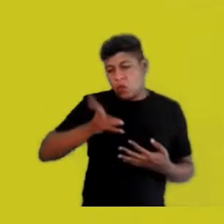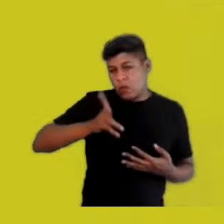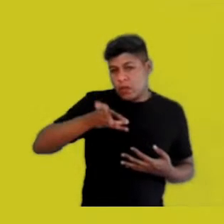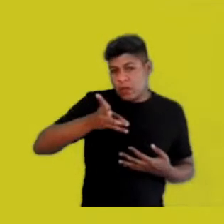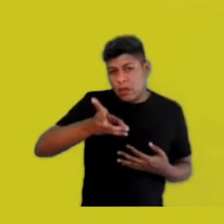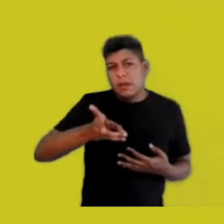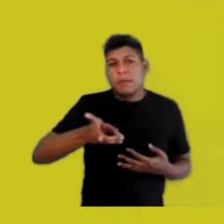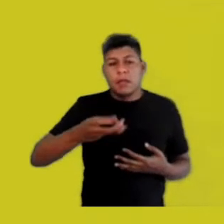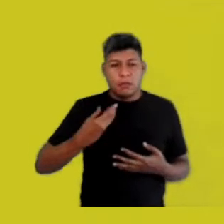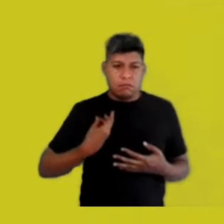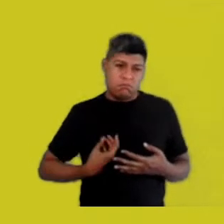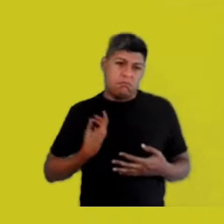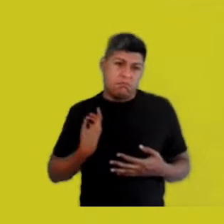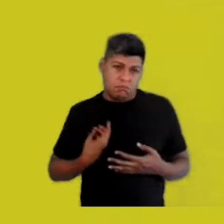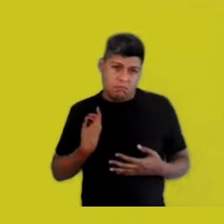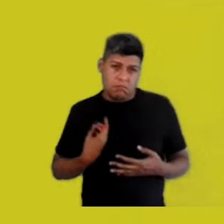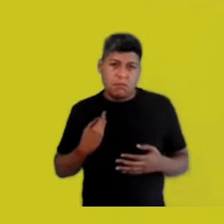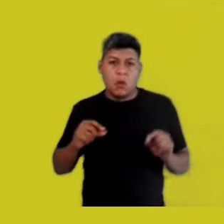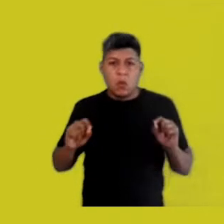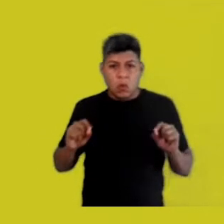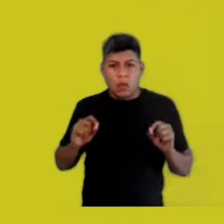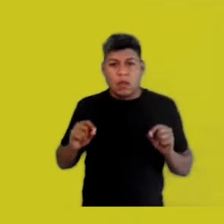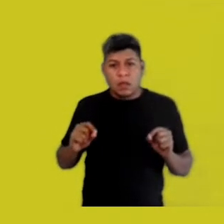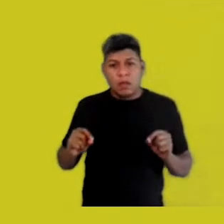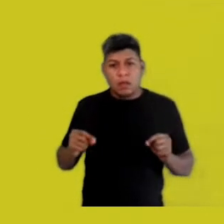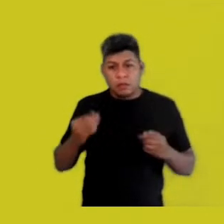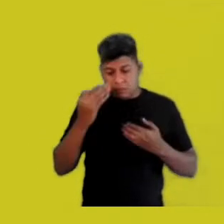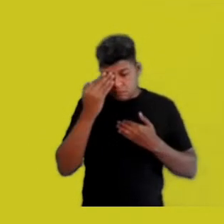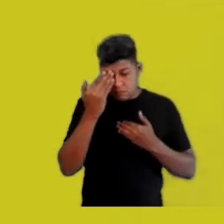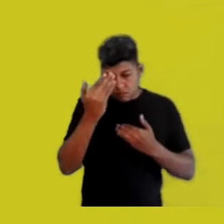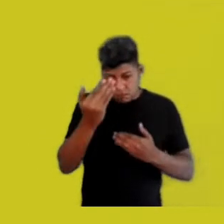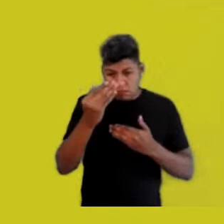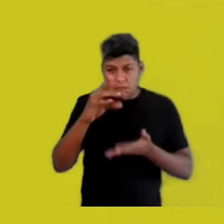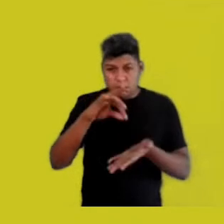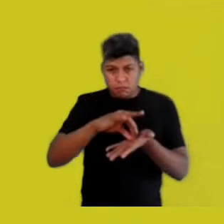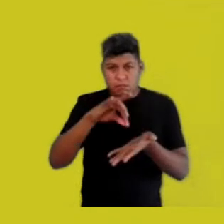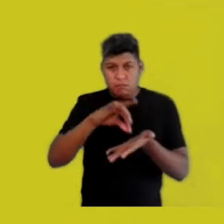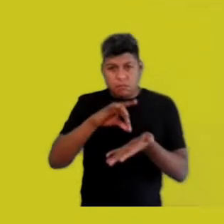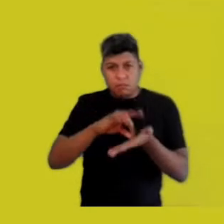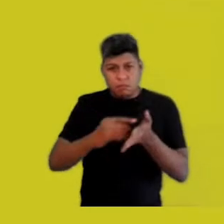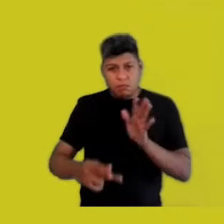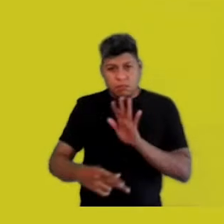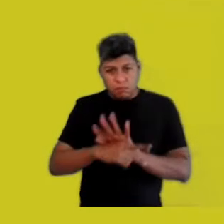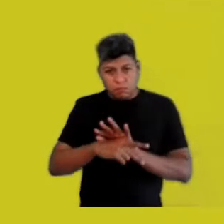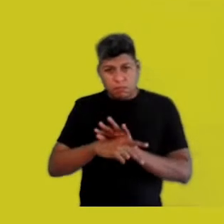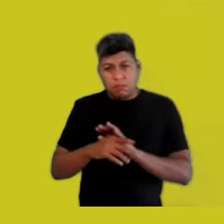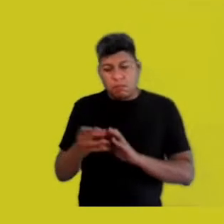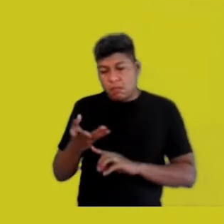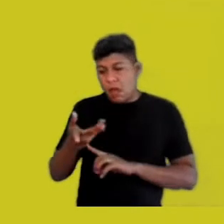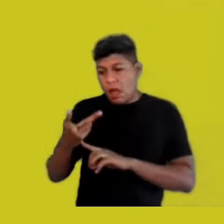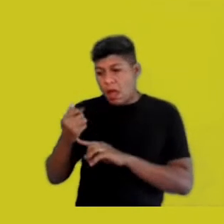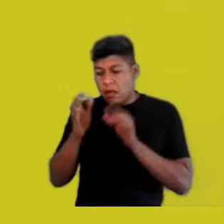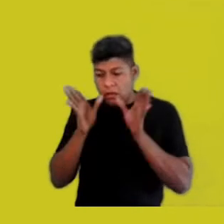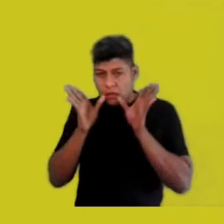but that really concentrate my questions about artistic practice. Thank you.